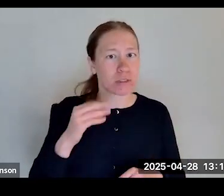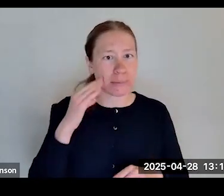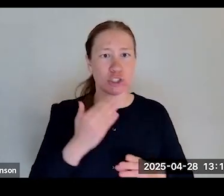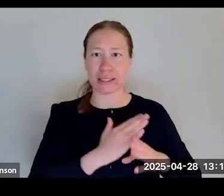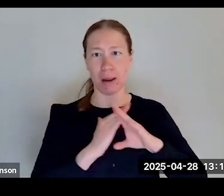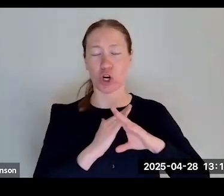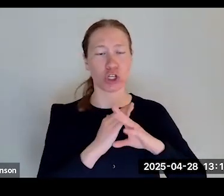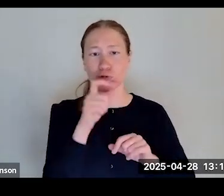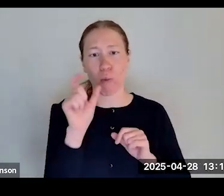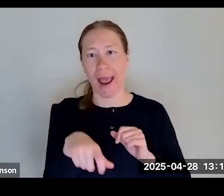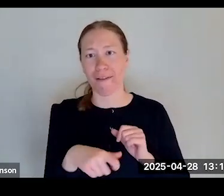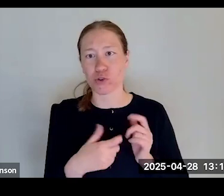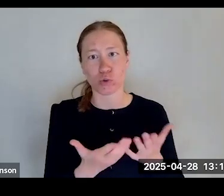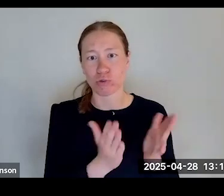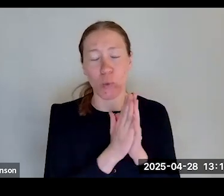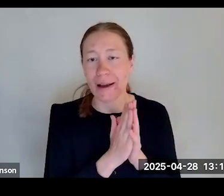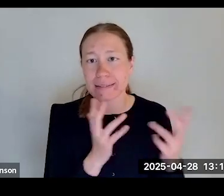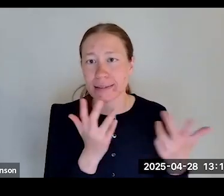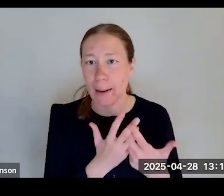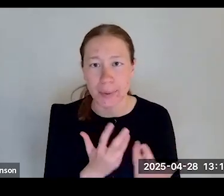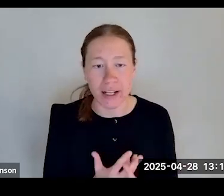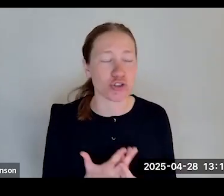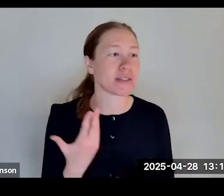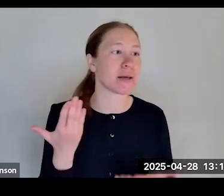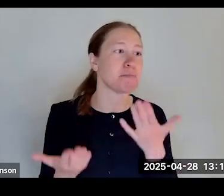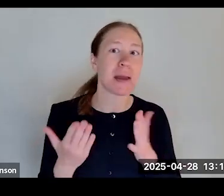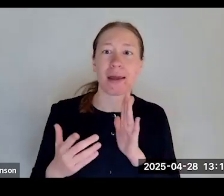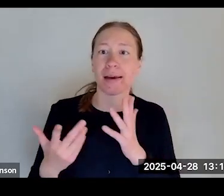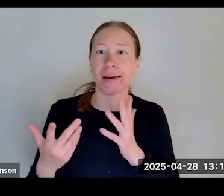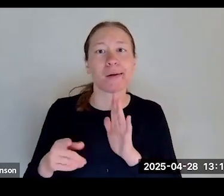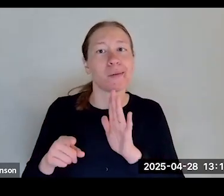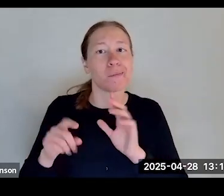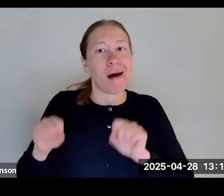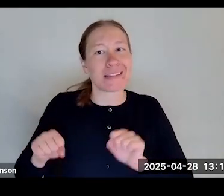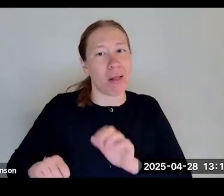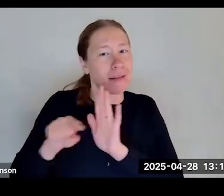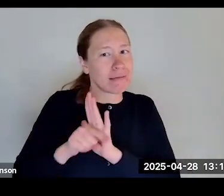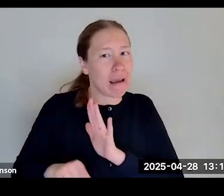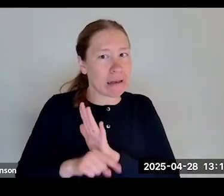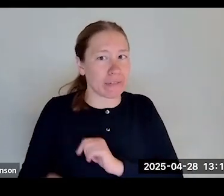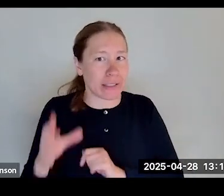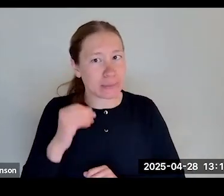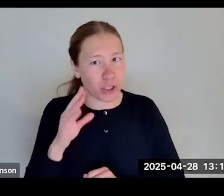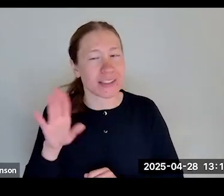or request accommodations, or it could be due to some negative ones that I'm gonna talk about on the next slide.